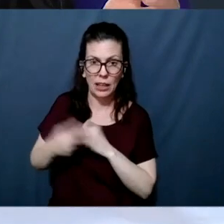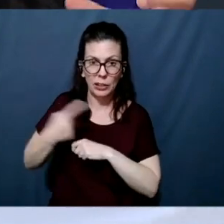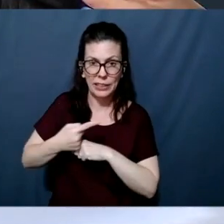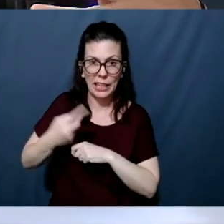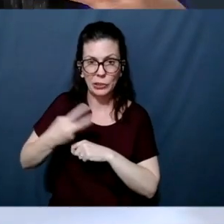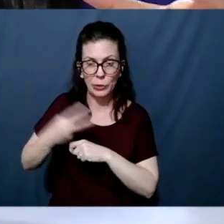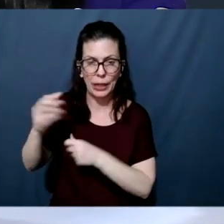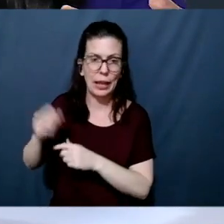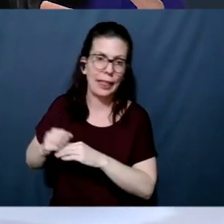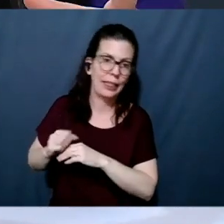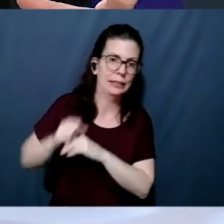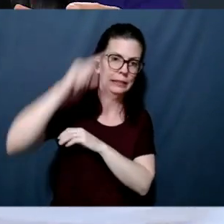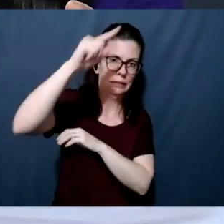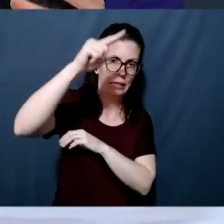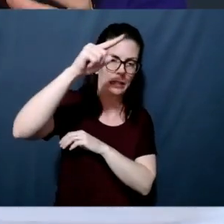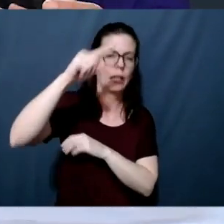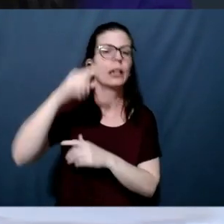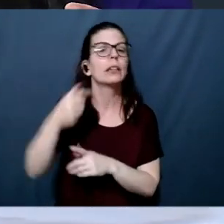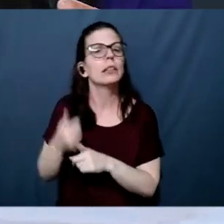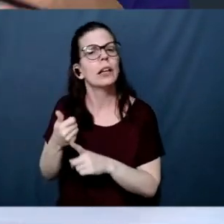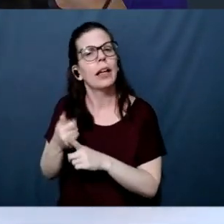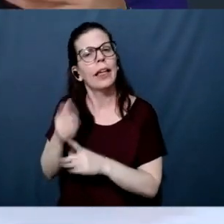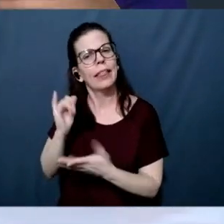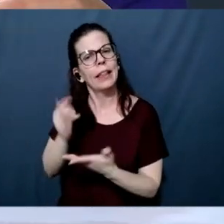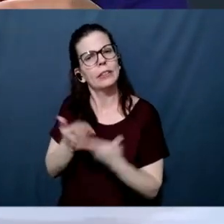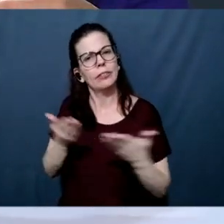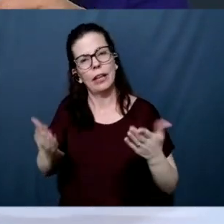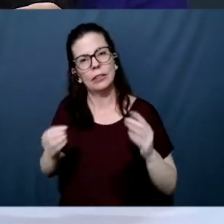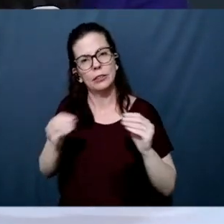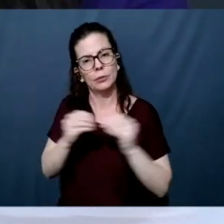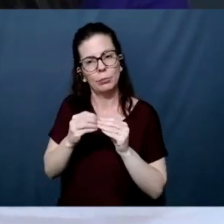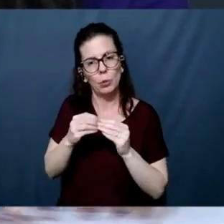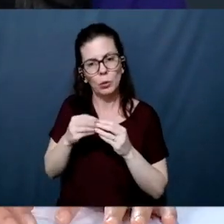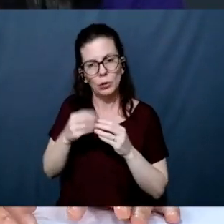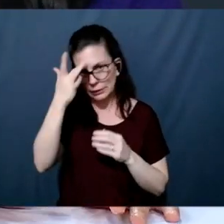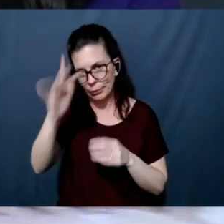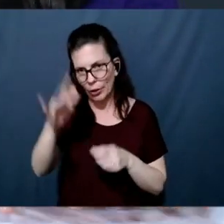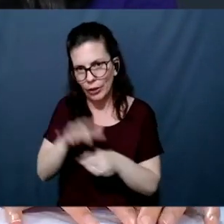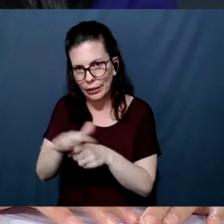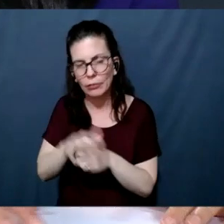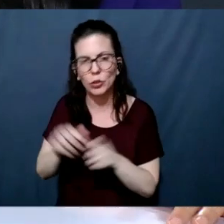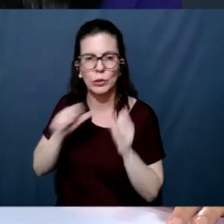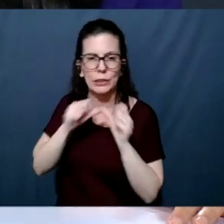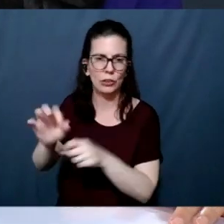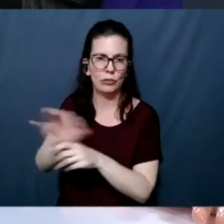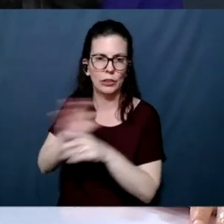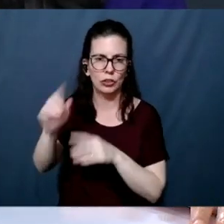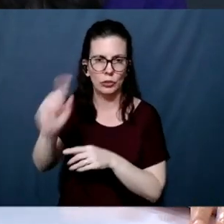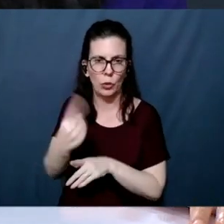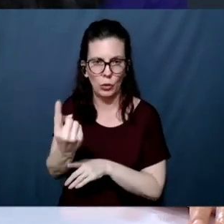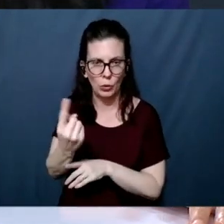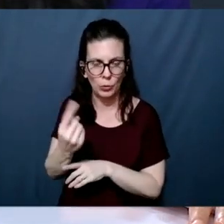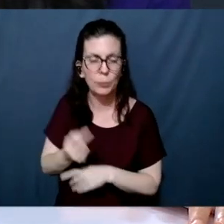So it makes the device smart enough to keep doing functions by itself. And Greengrass is the services designed in such a way